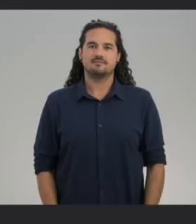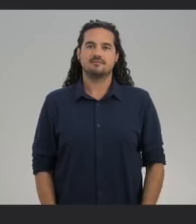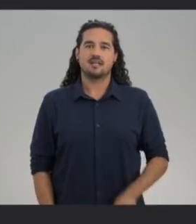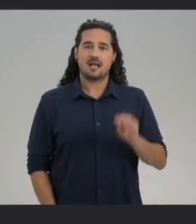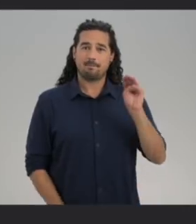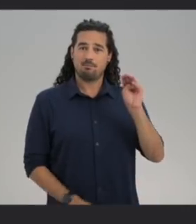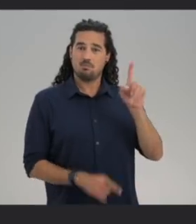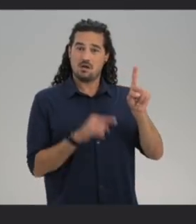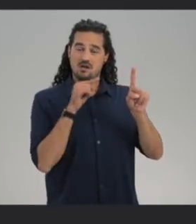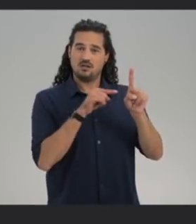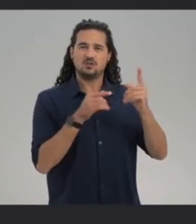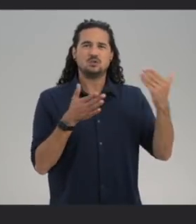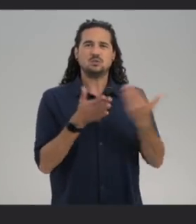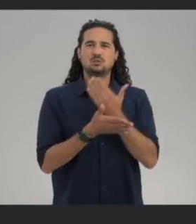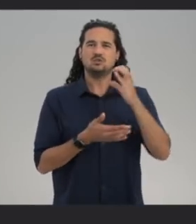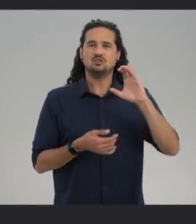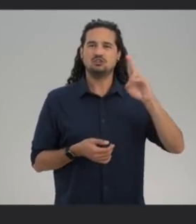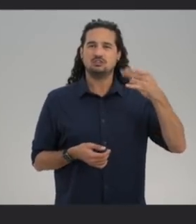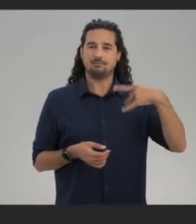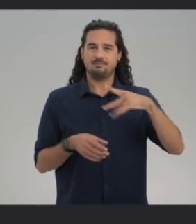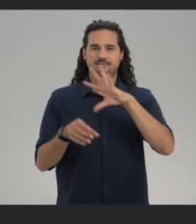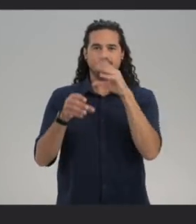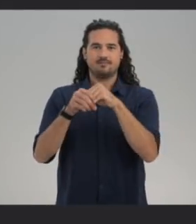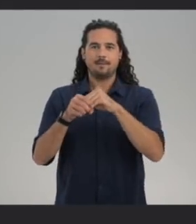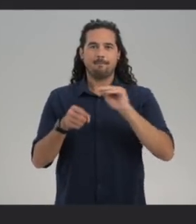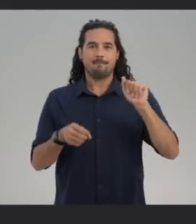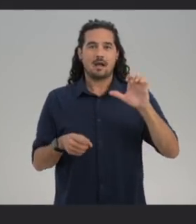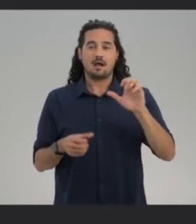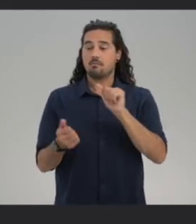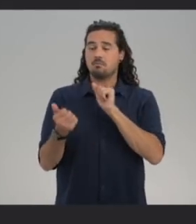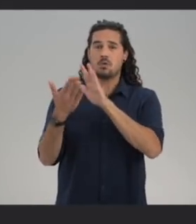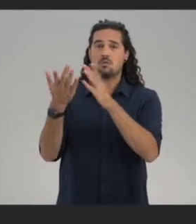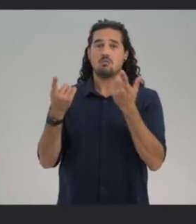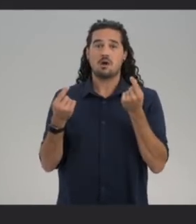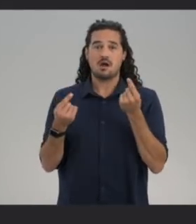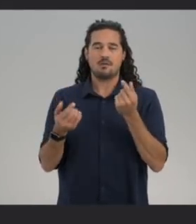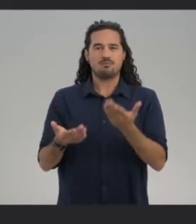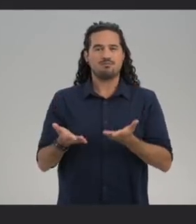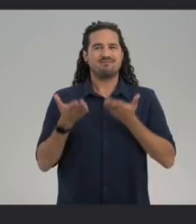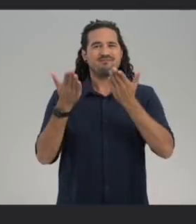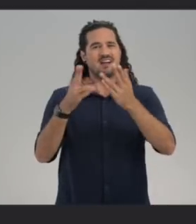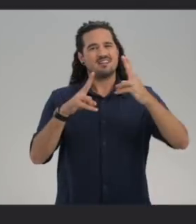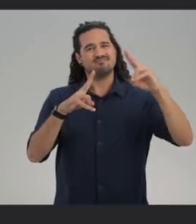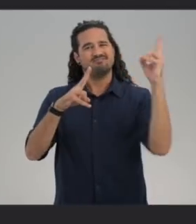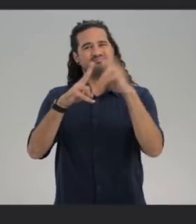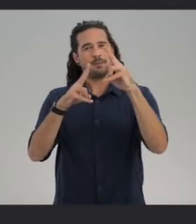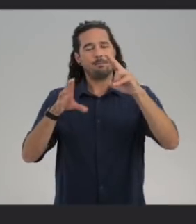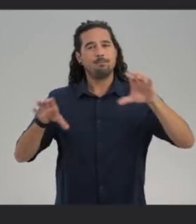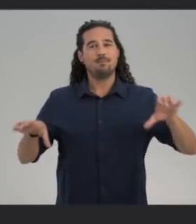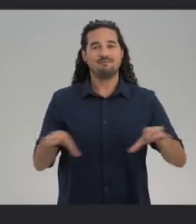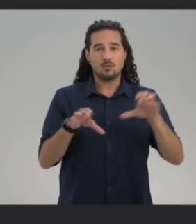M1 is a breakthrough chip for the Mac. Our approach with M1 was to deliver industry-leading performance and features,